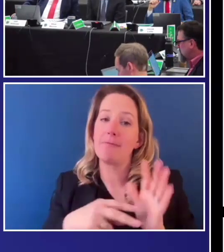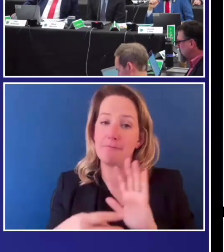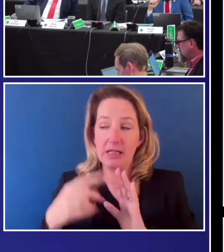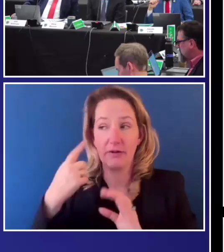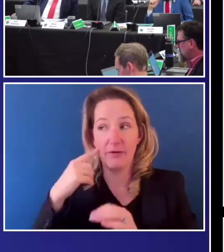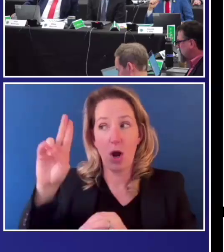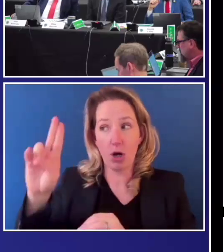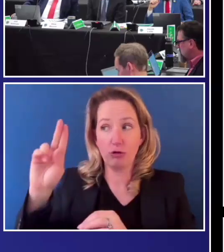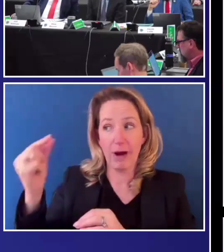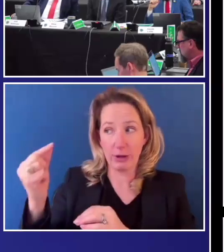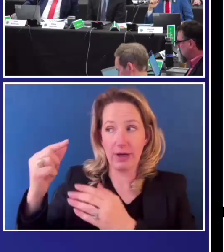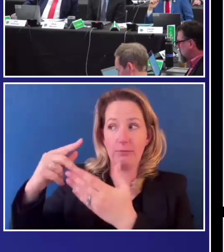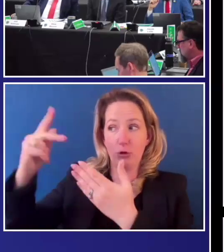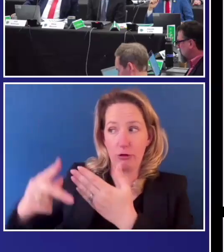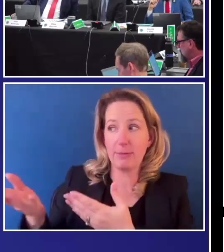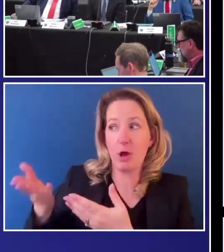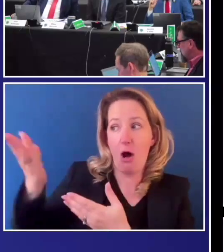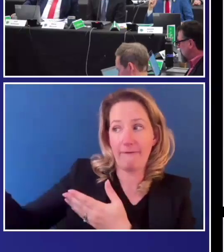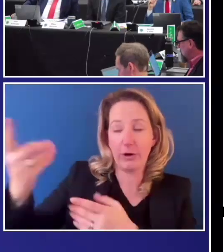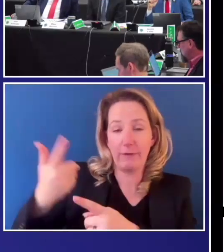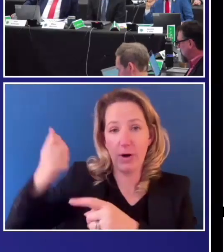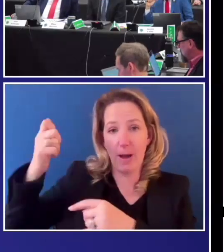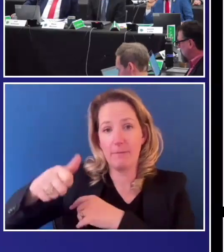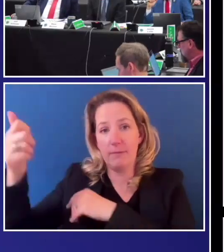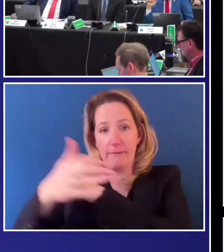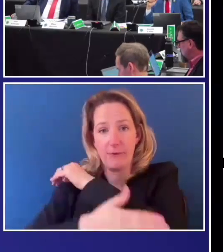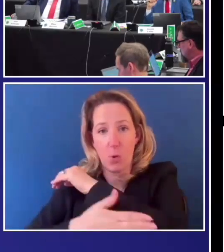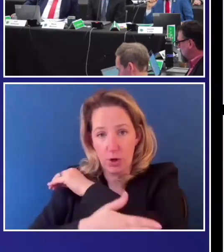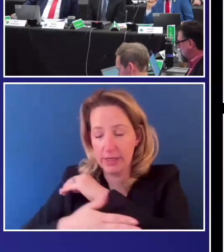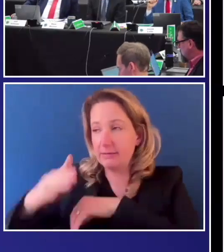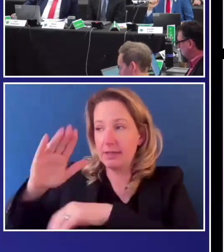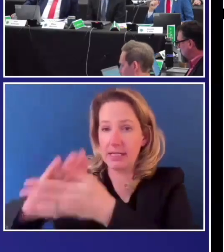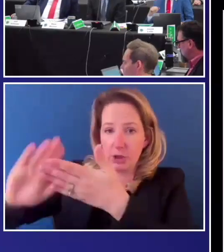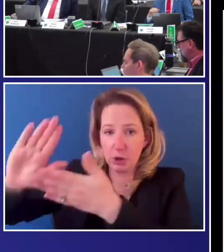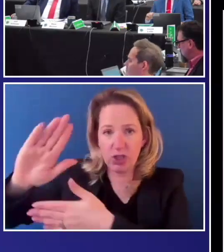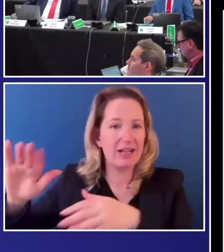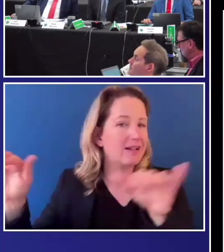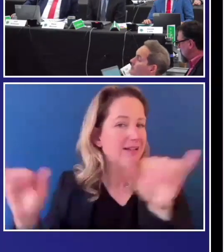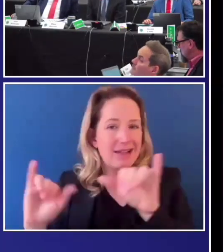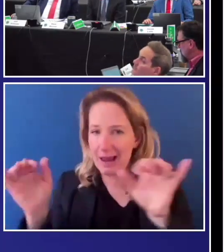foreign institutions and same language -- let's scroll down -- comparing with the